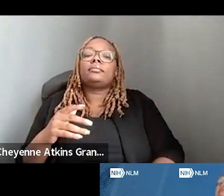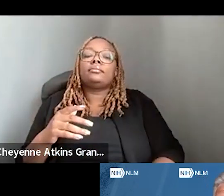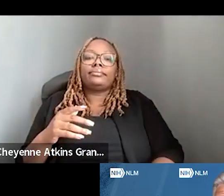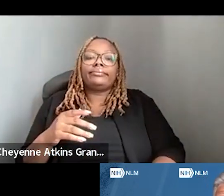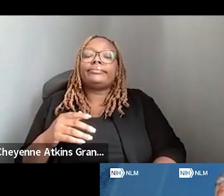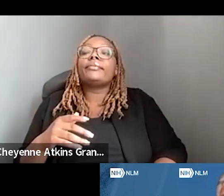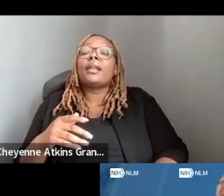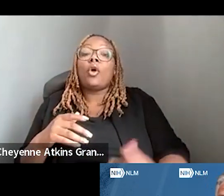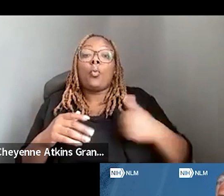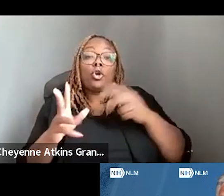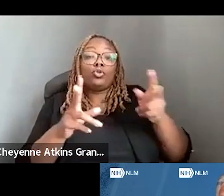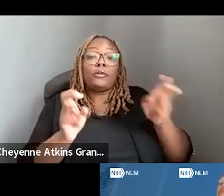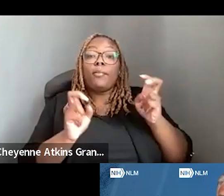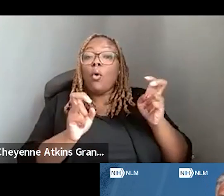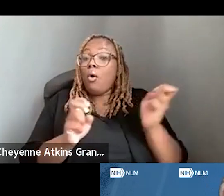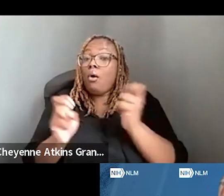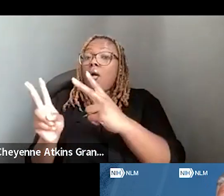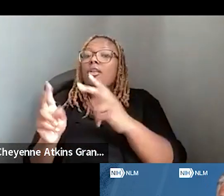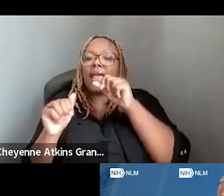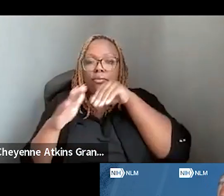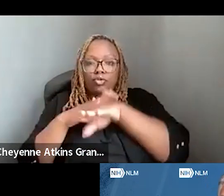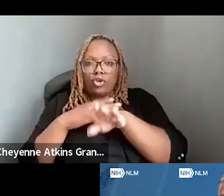Once we've pulled it in, you're able to go in and make any changes that you want.